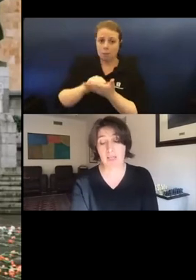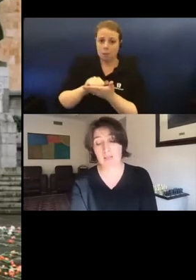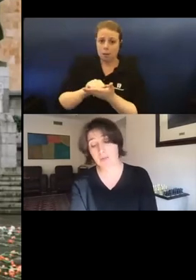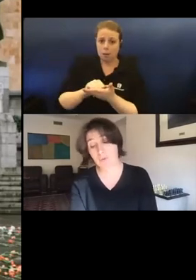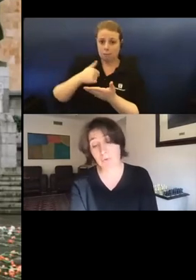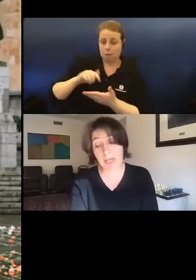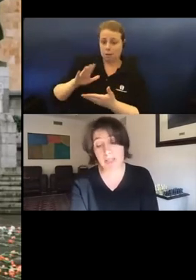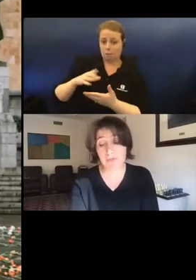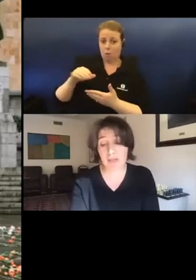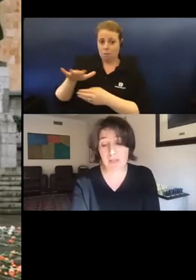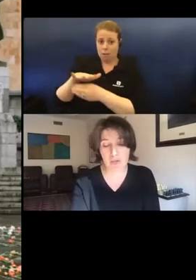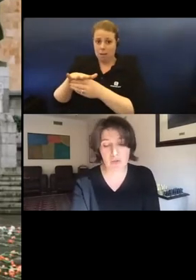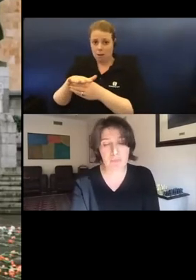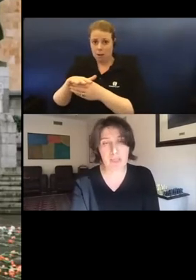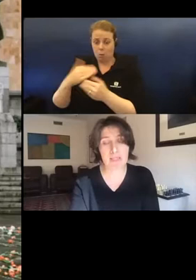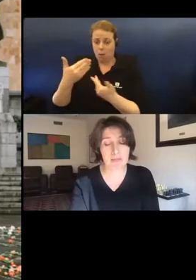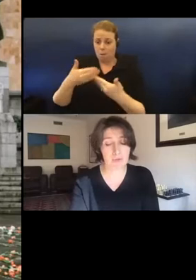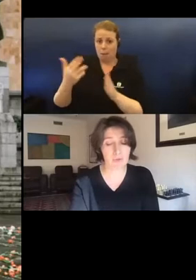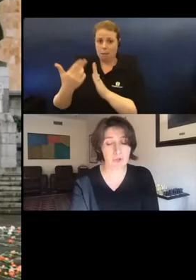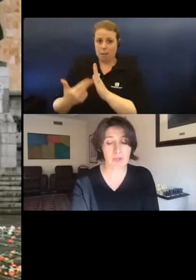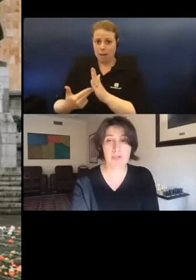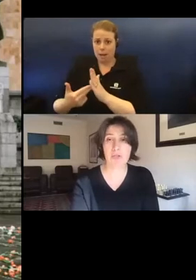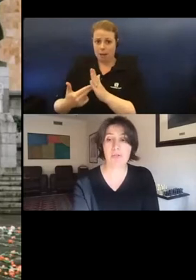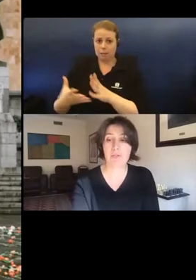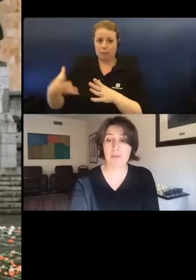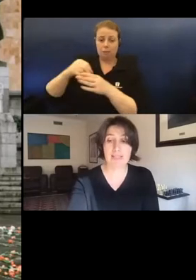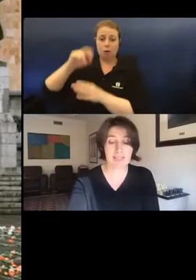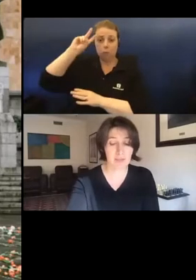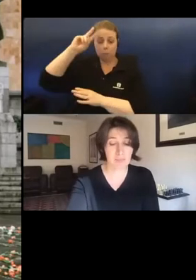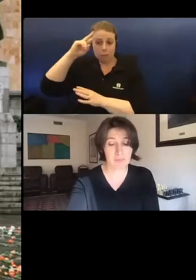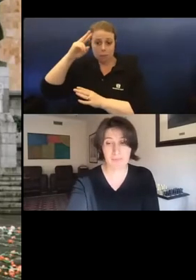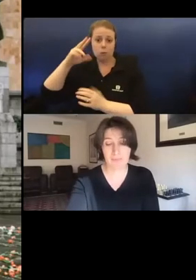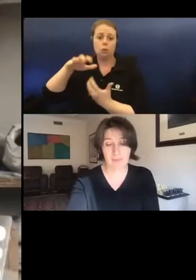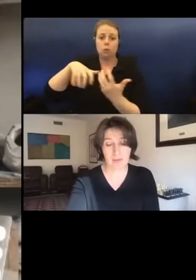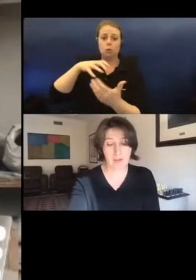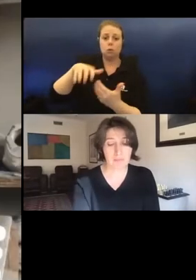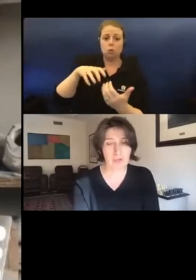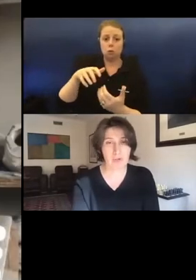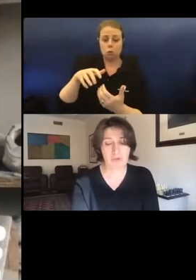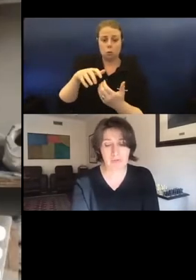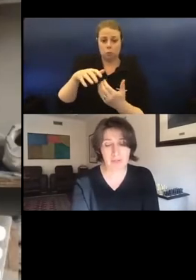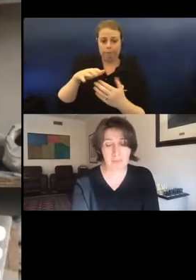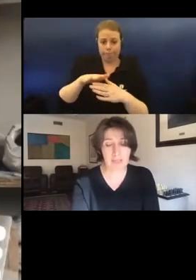was proactive element of the political social and geographical landscape because of my family